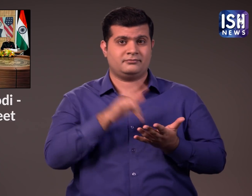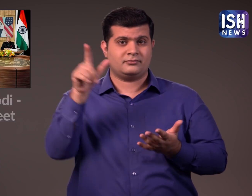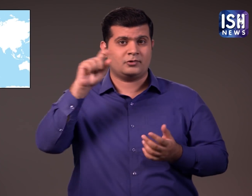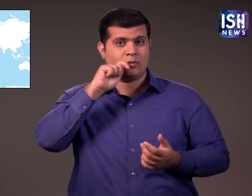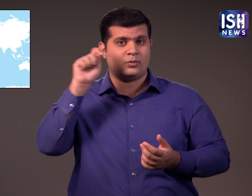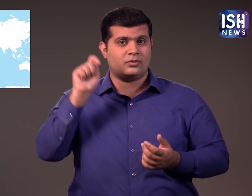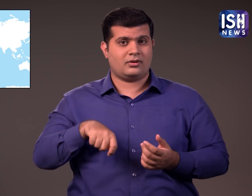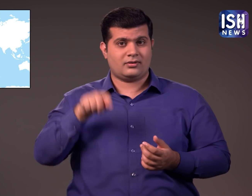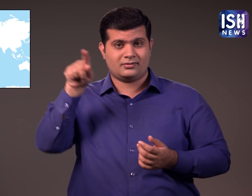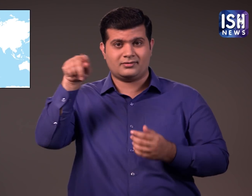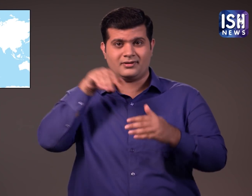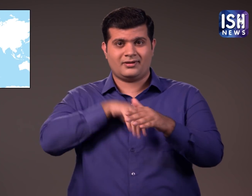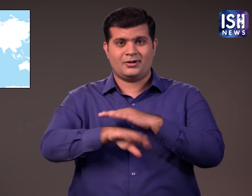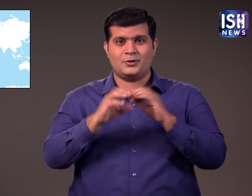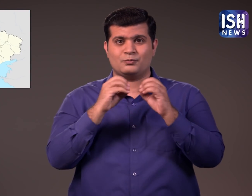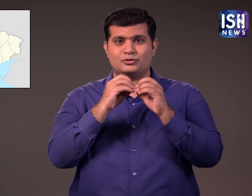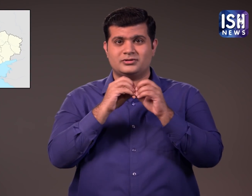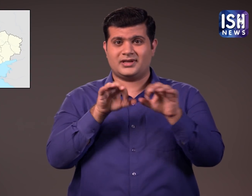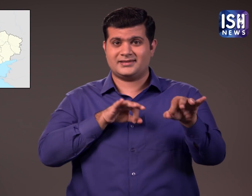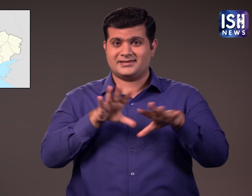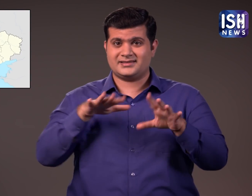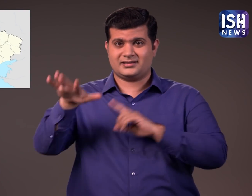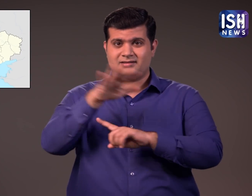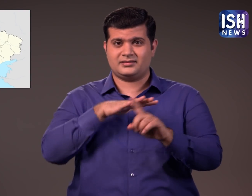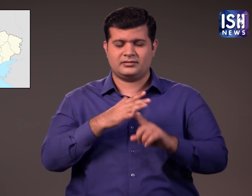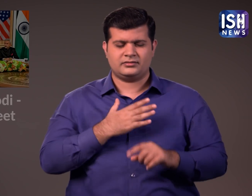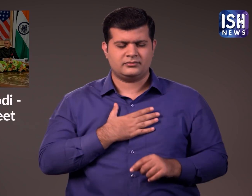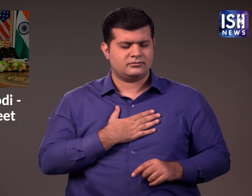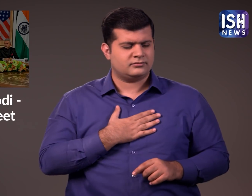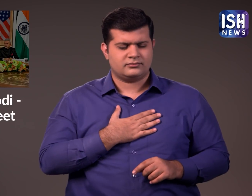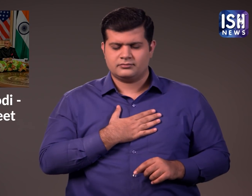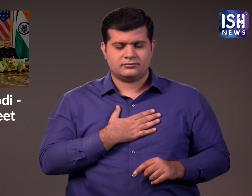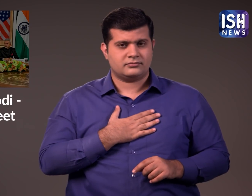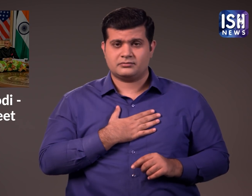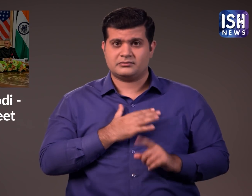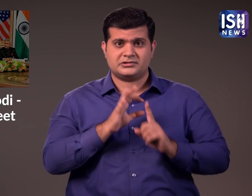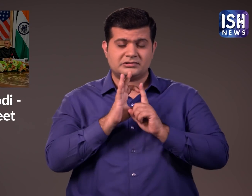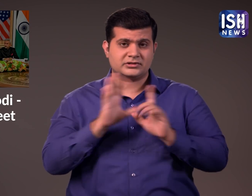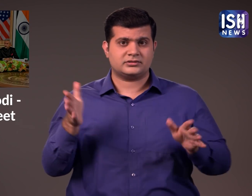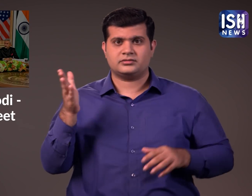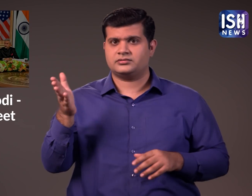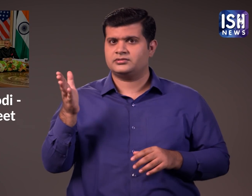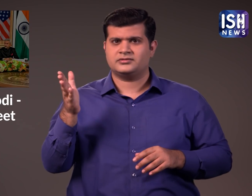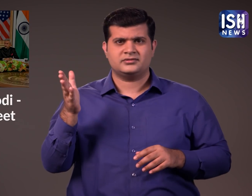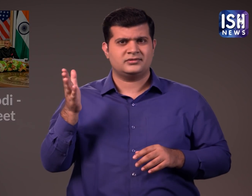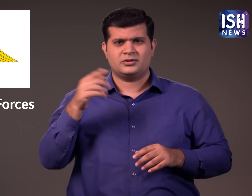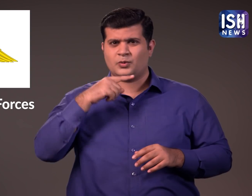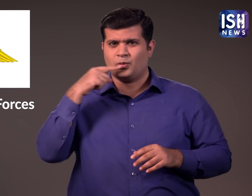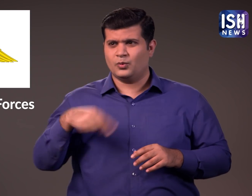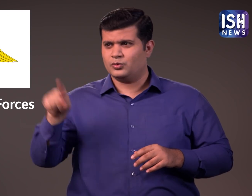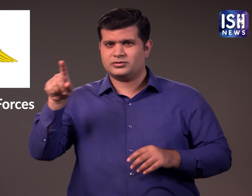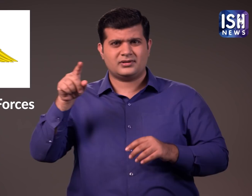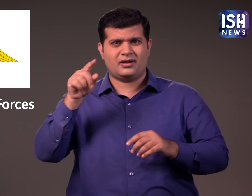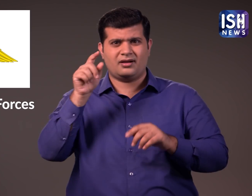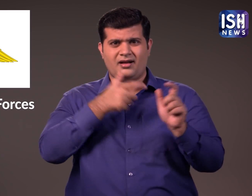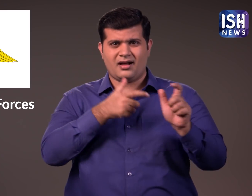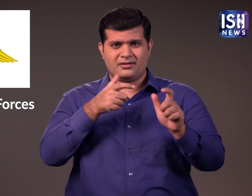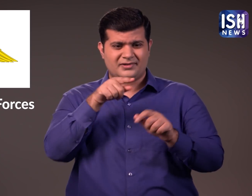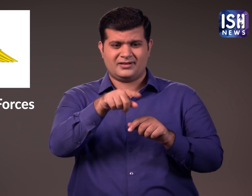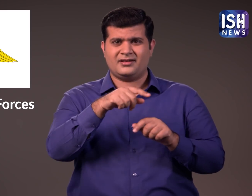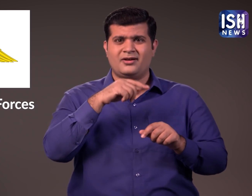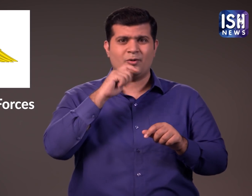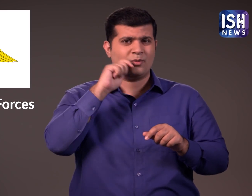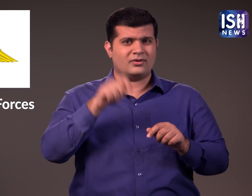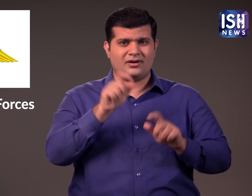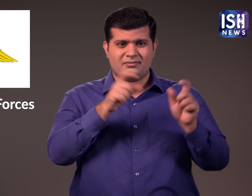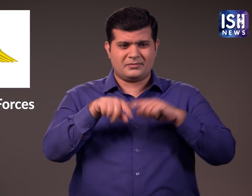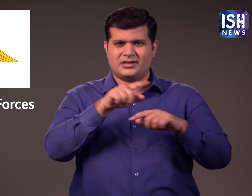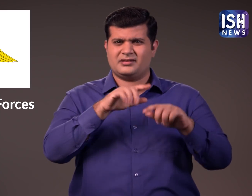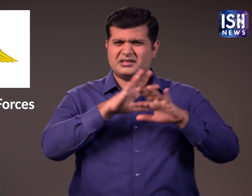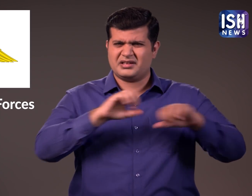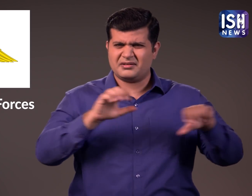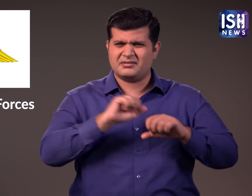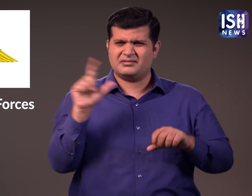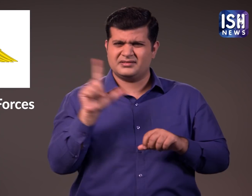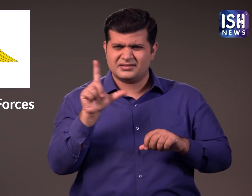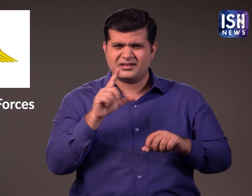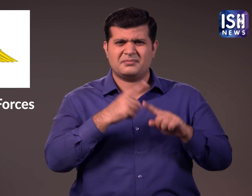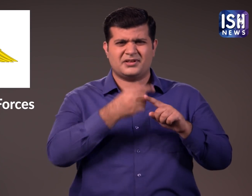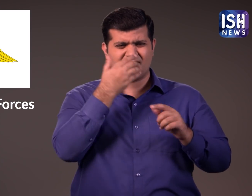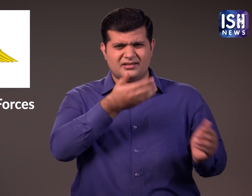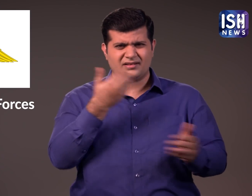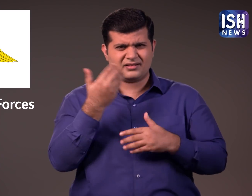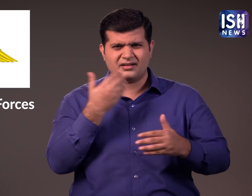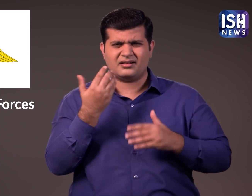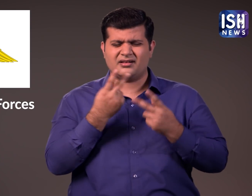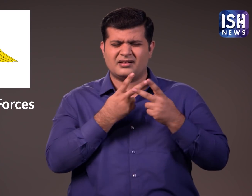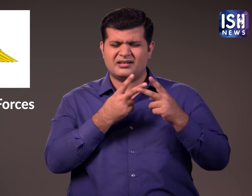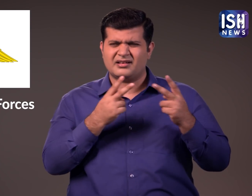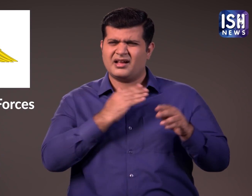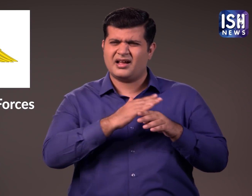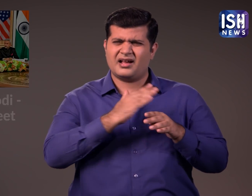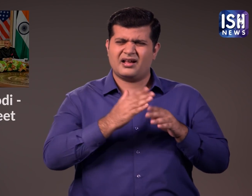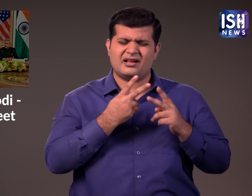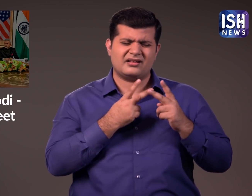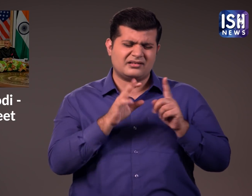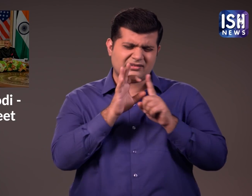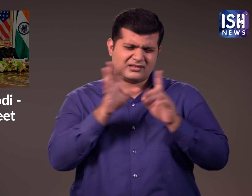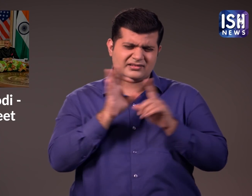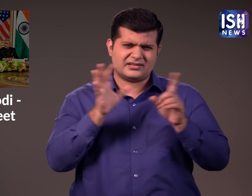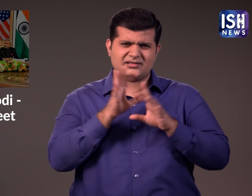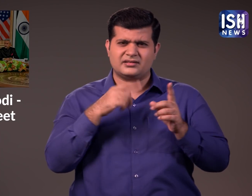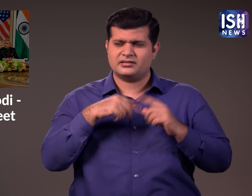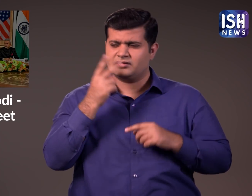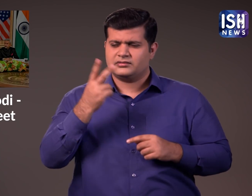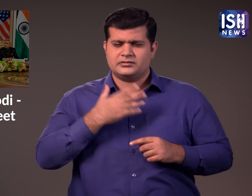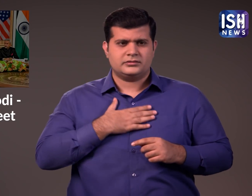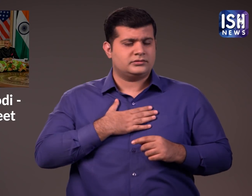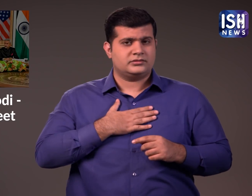"Killings of innocent civilians, raping women, kidnapping, etc in Bucha city, Ukraine were very worrying